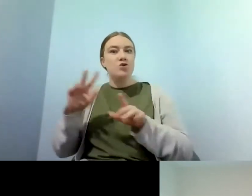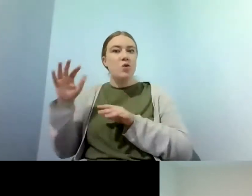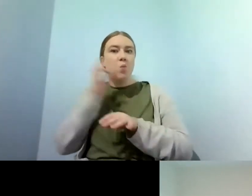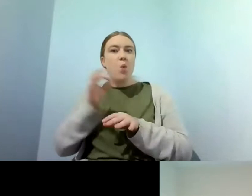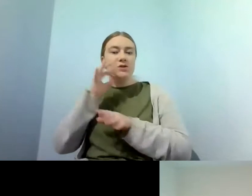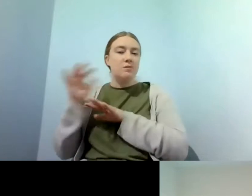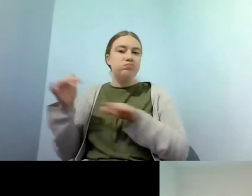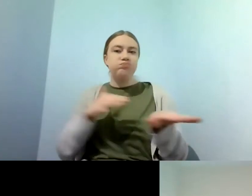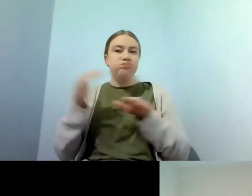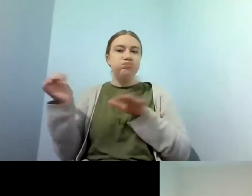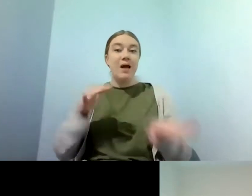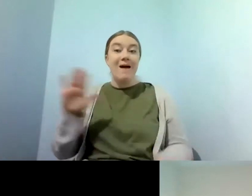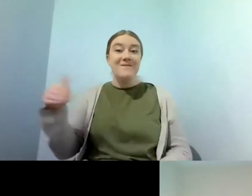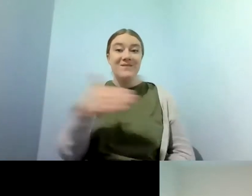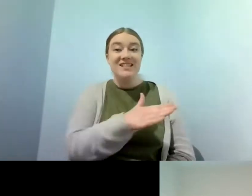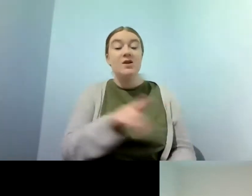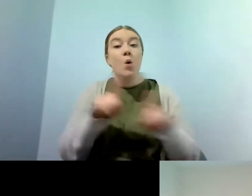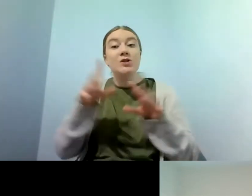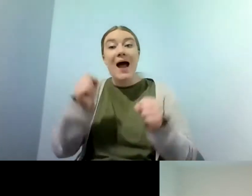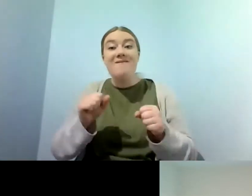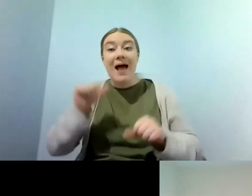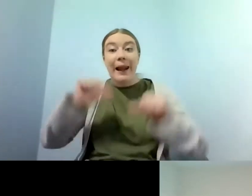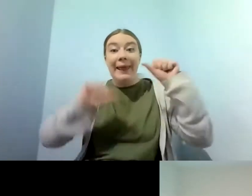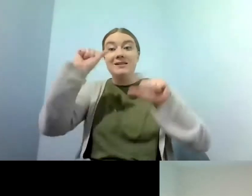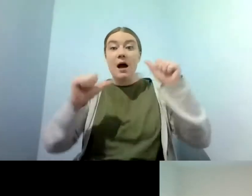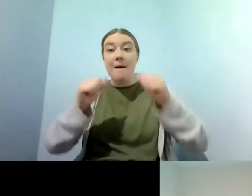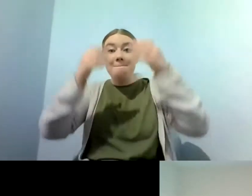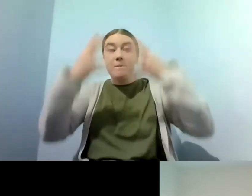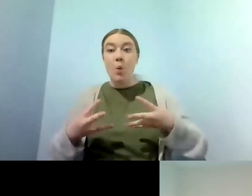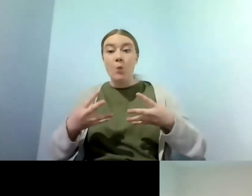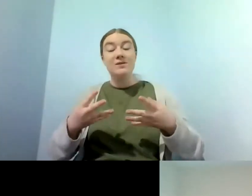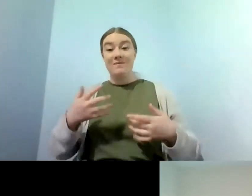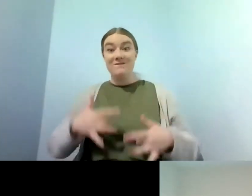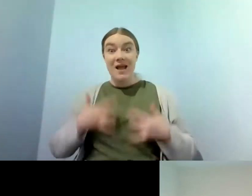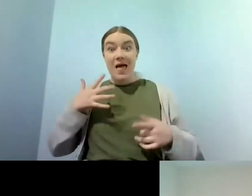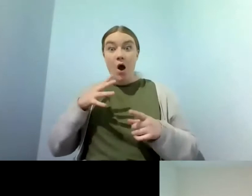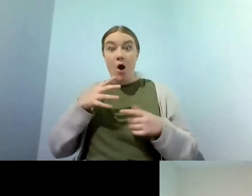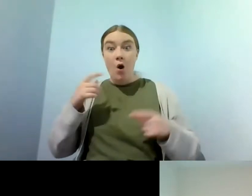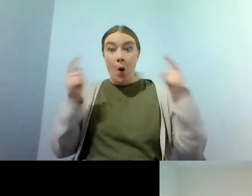and there is a leaderboard as well for anyone that likes a competitive element um so you can